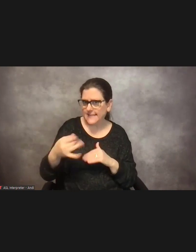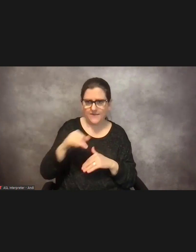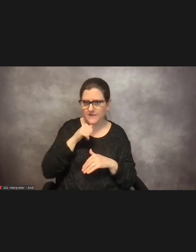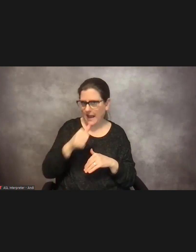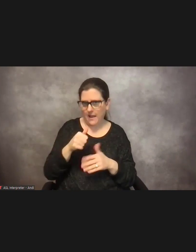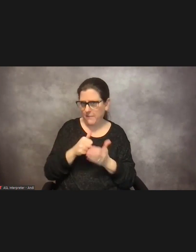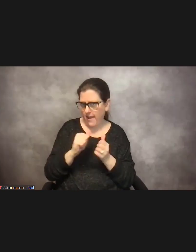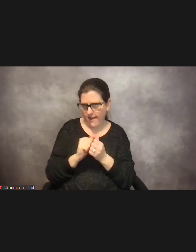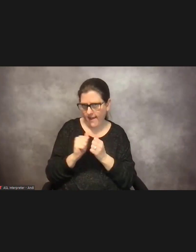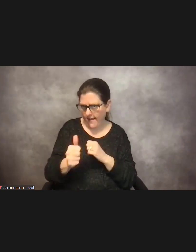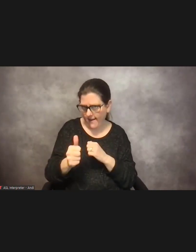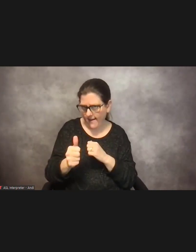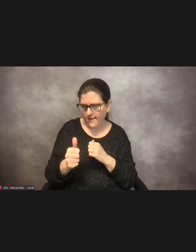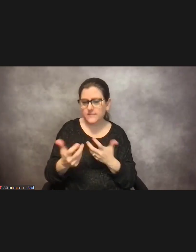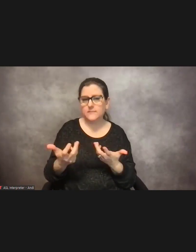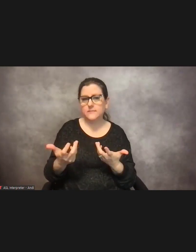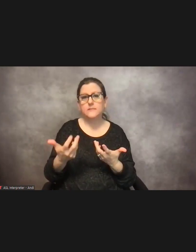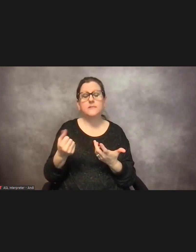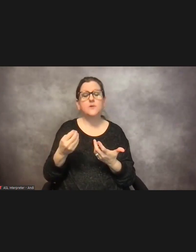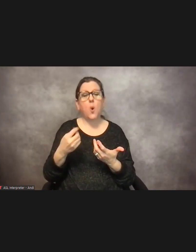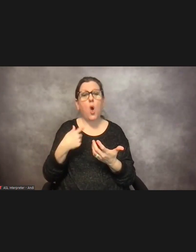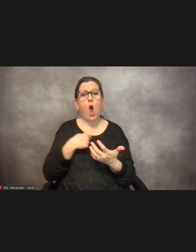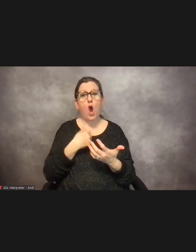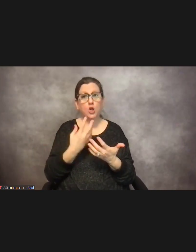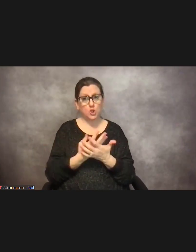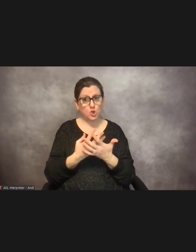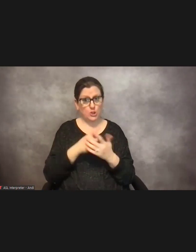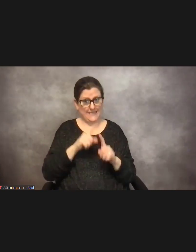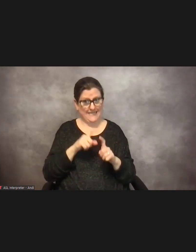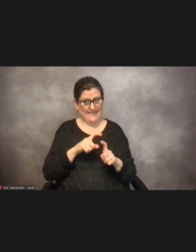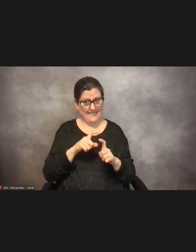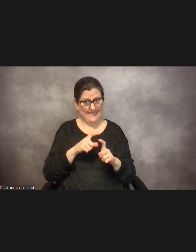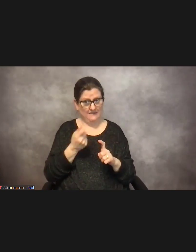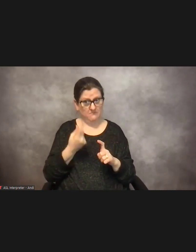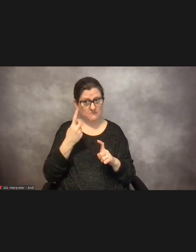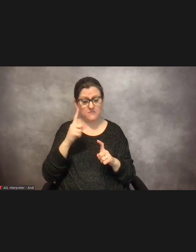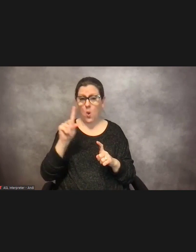can't emphasize enough that our screening efforts are only as good